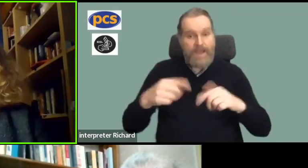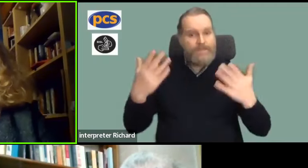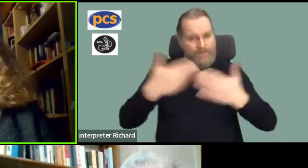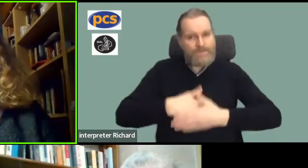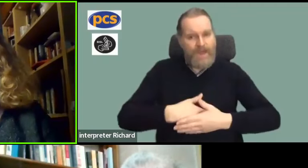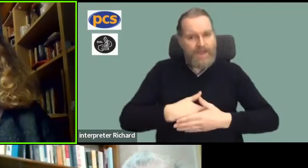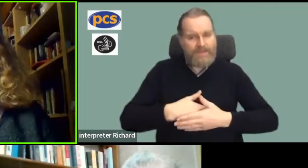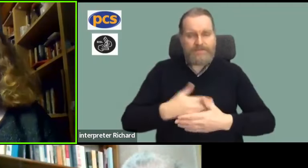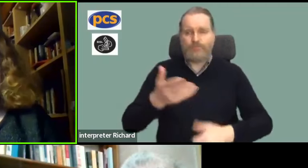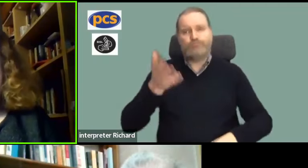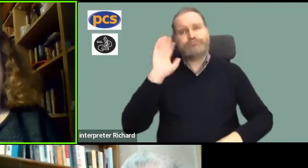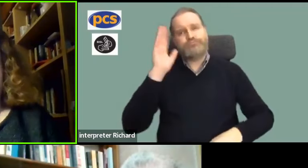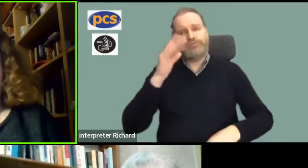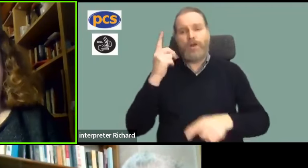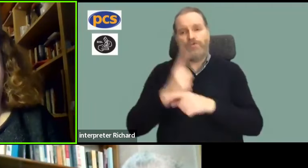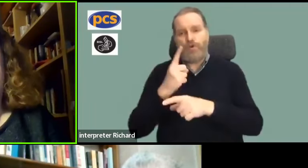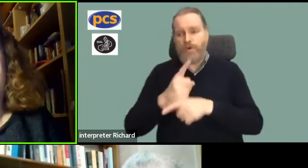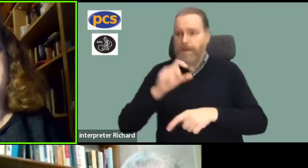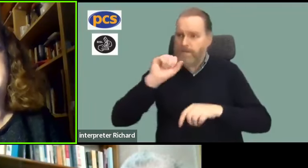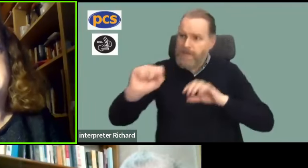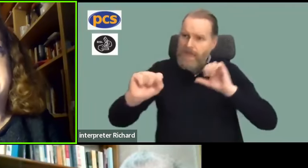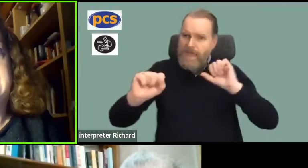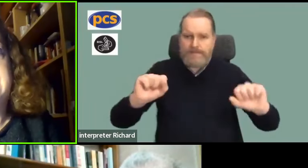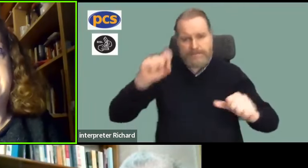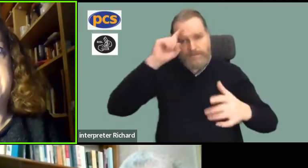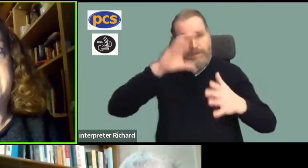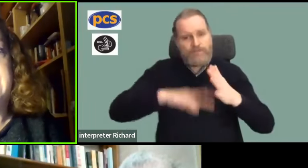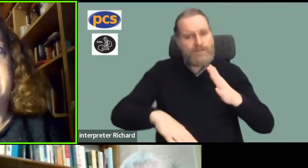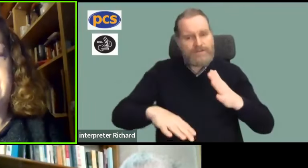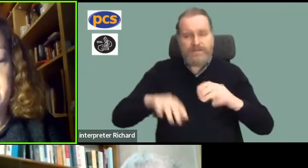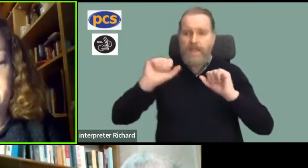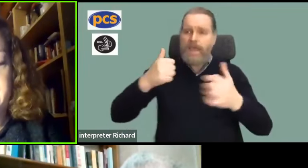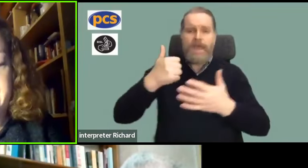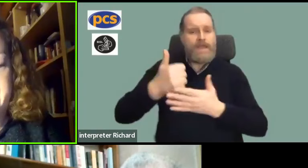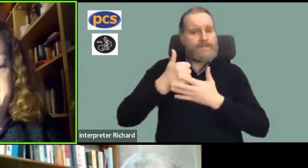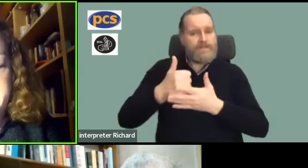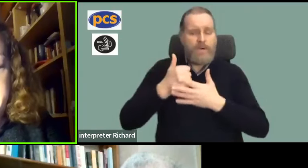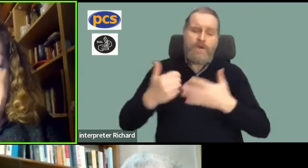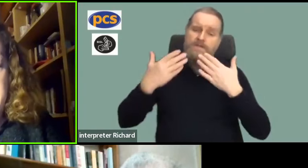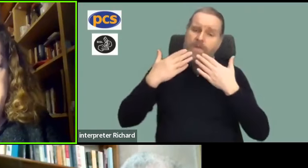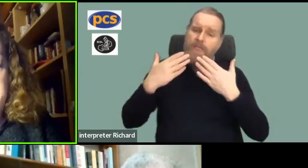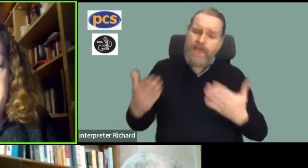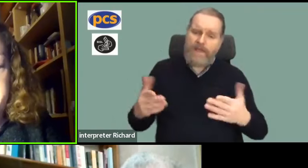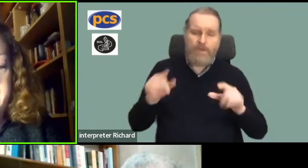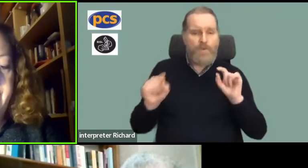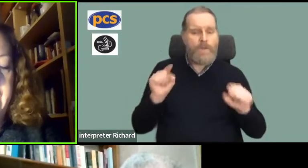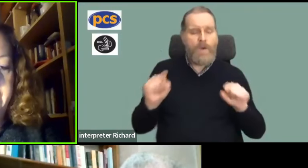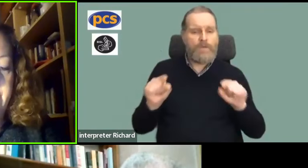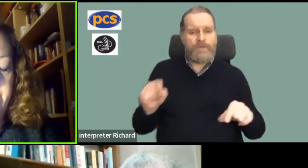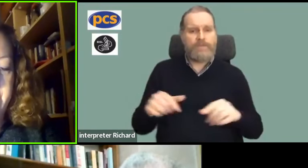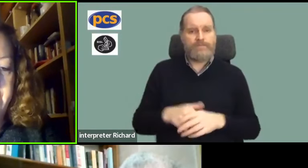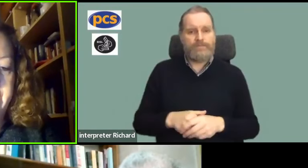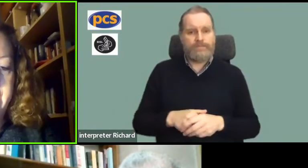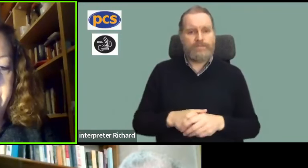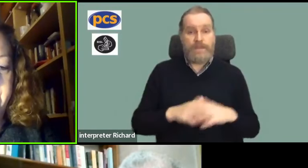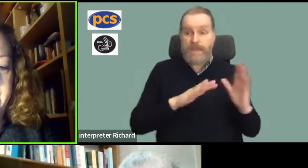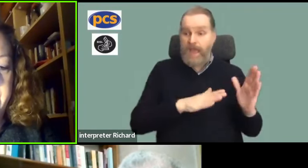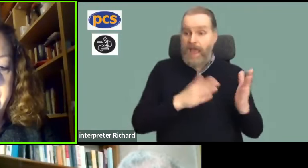But and it's really good and t they've been out t they've been also joined tonight, and they've been out to hear from them in terms of expressing expressing your solidarity. so expressing your solidarity. So thank you so much for that